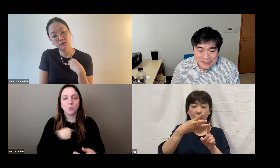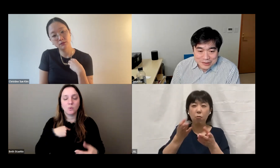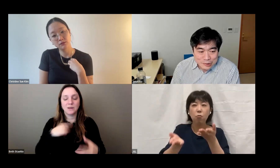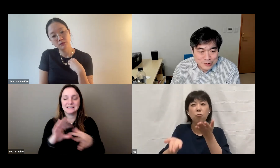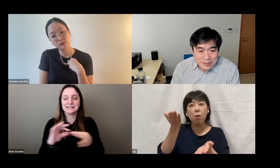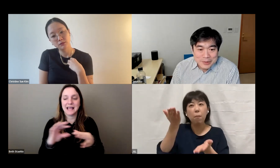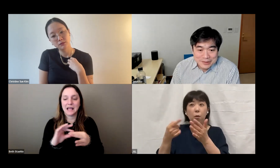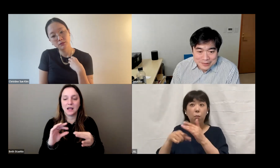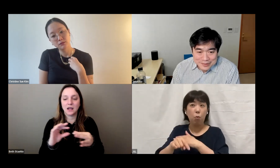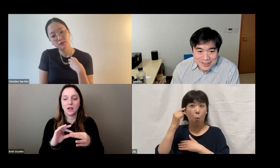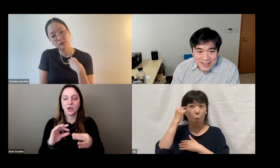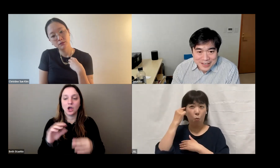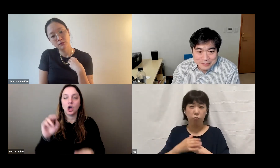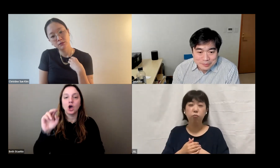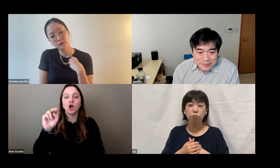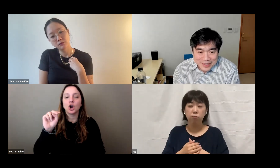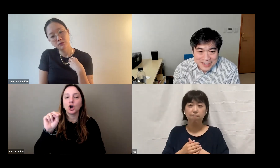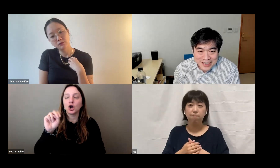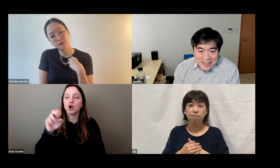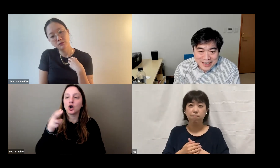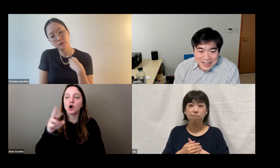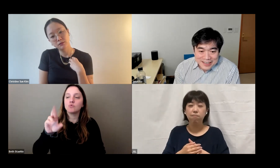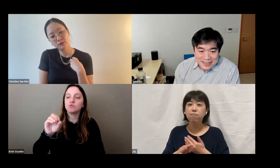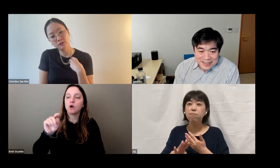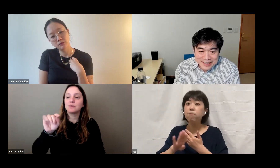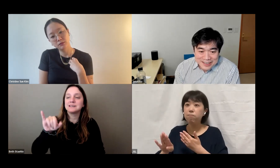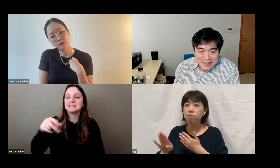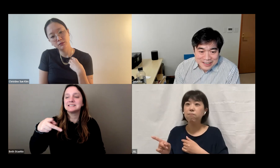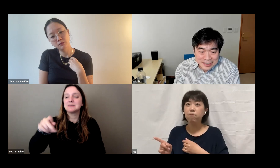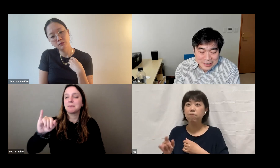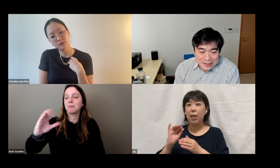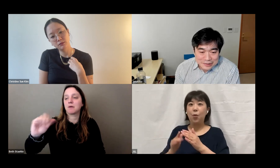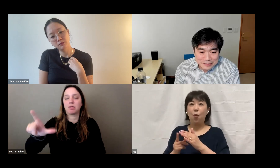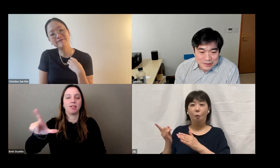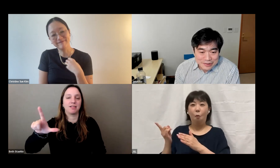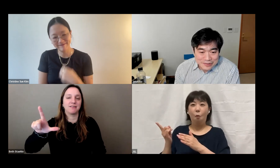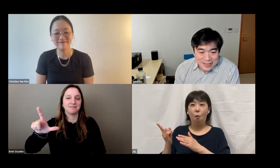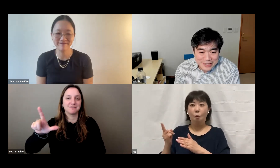neurotypical and there's a very funny